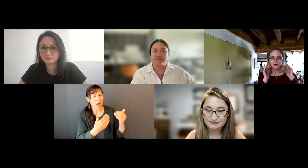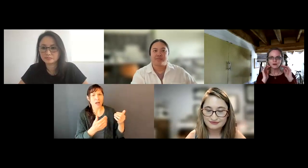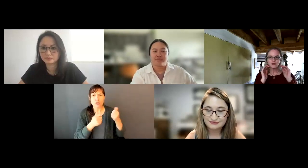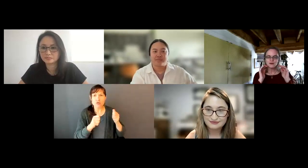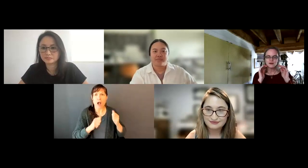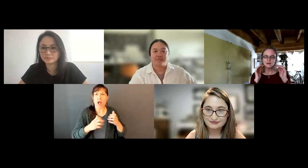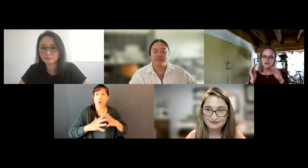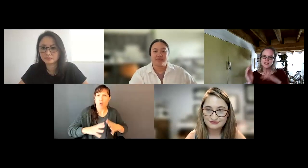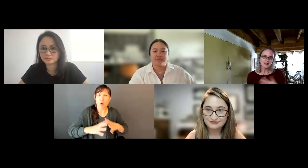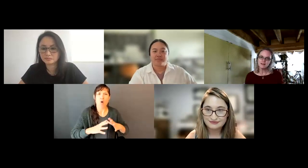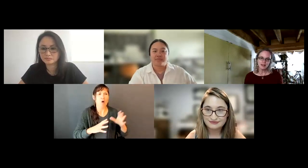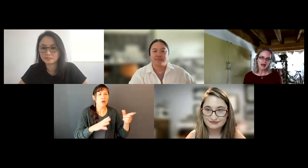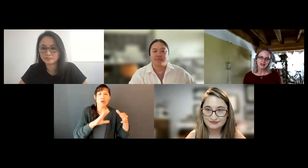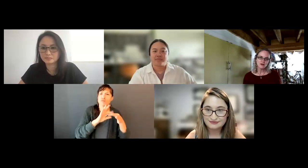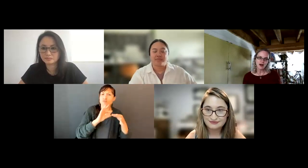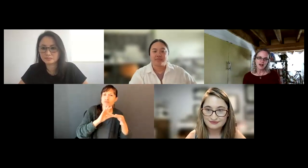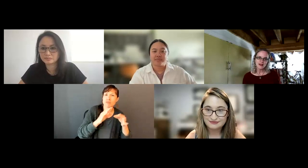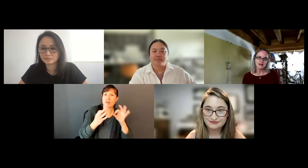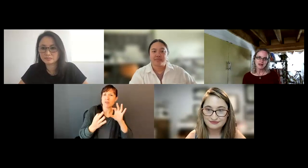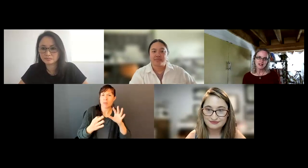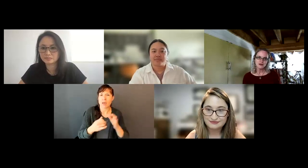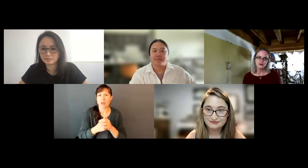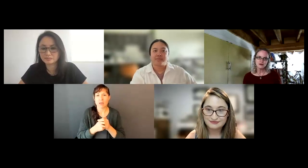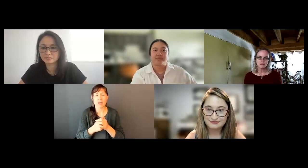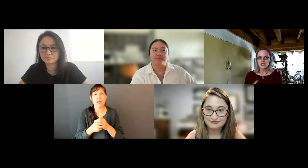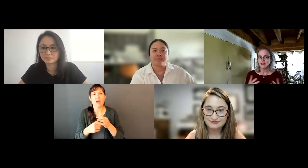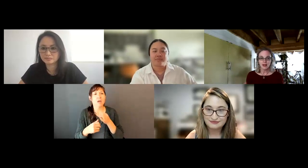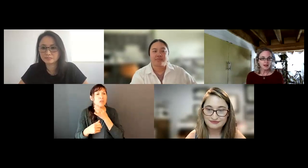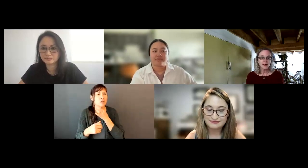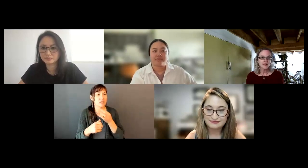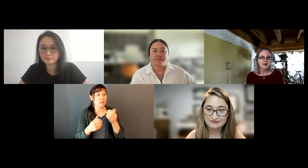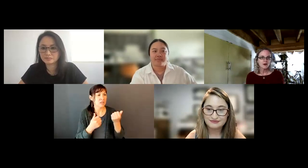So was there any feedback you got that made you rethink